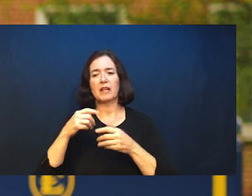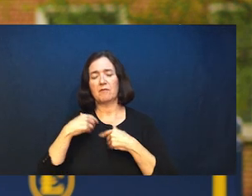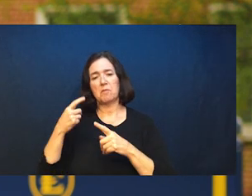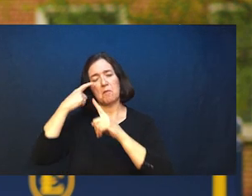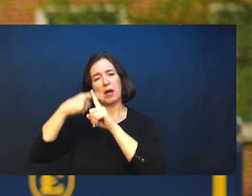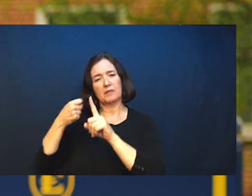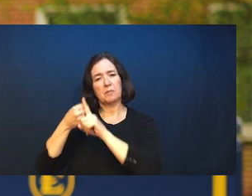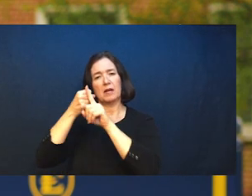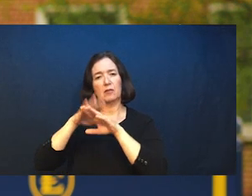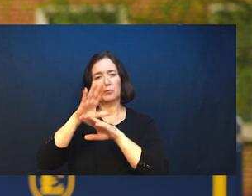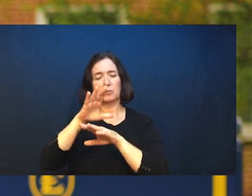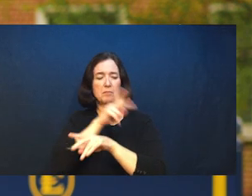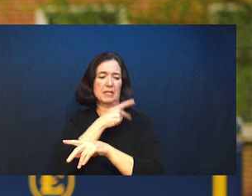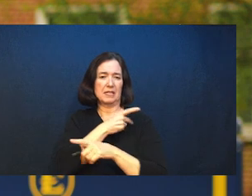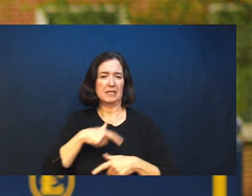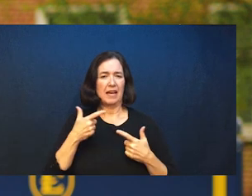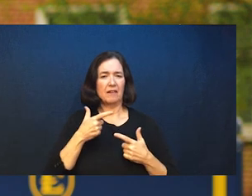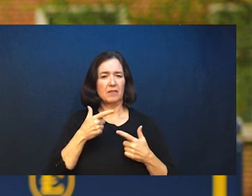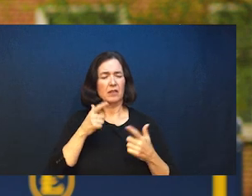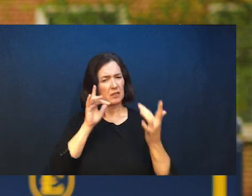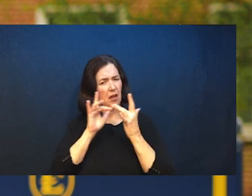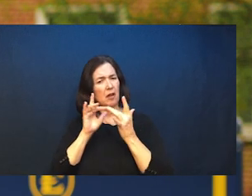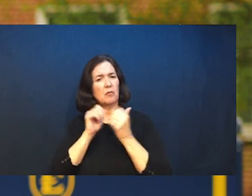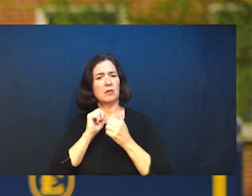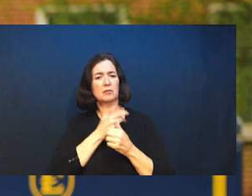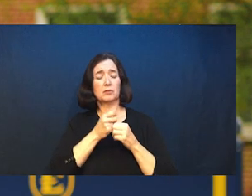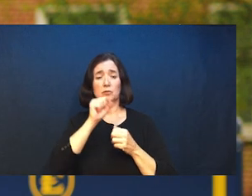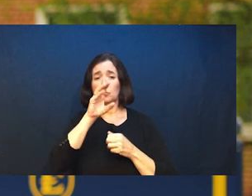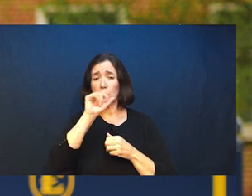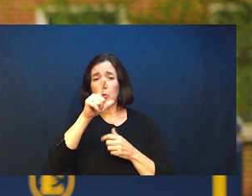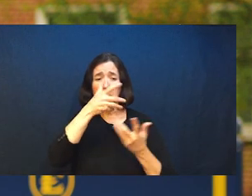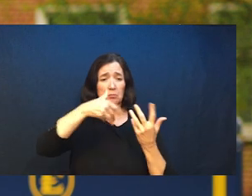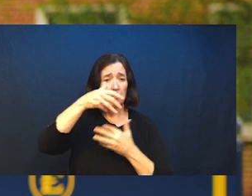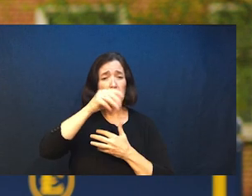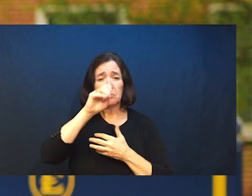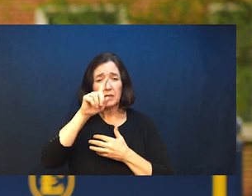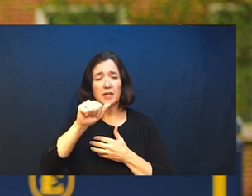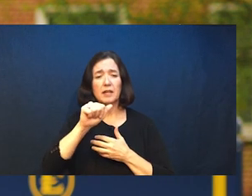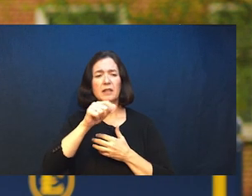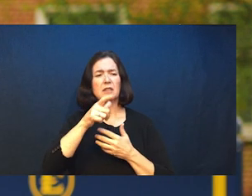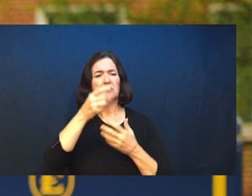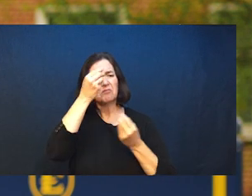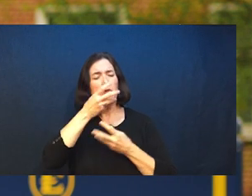I ask that you stay connected with us through social media. Keep us up to date on the many achievements that you experience in your careers and personal lives.